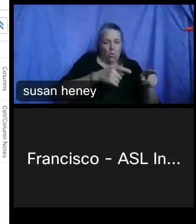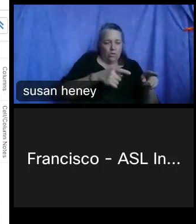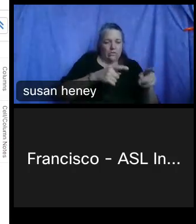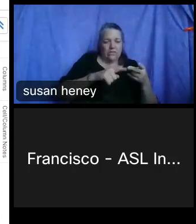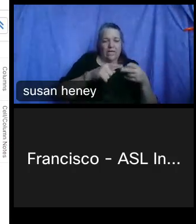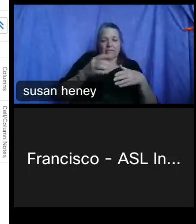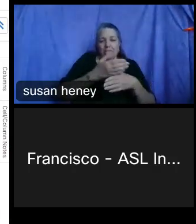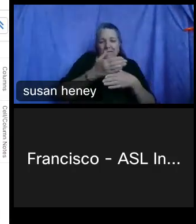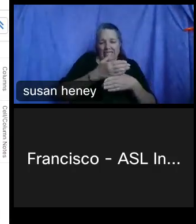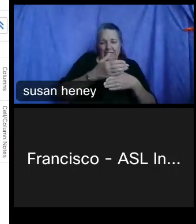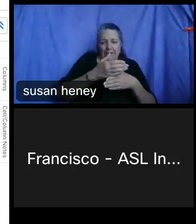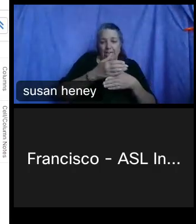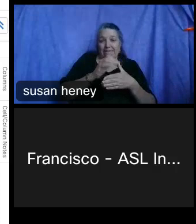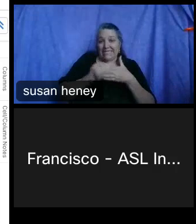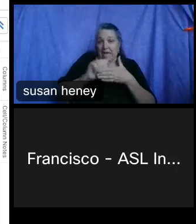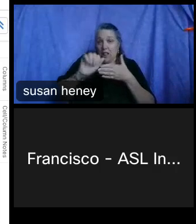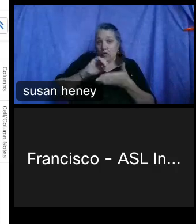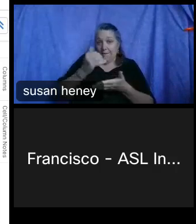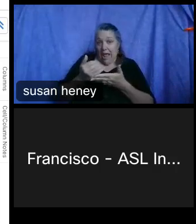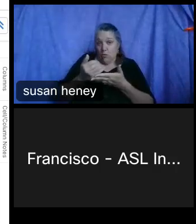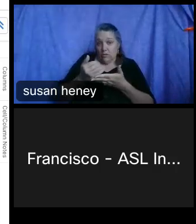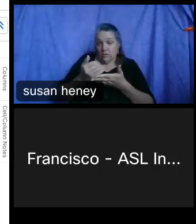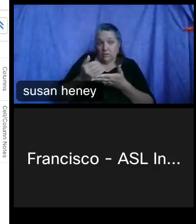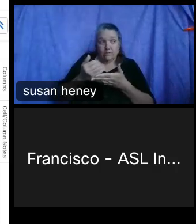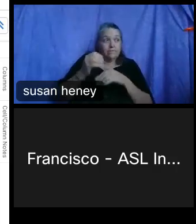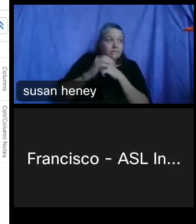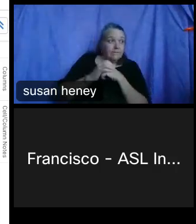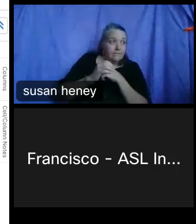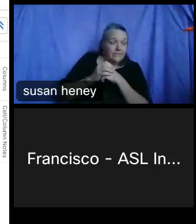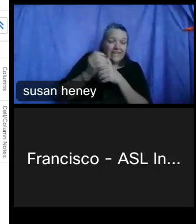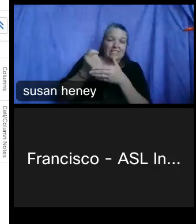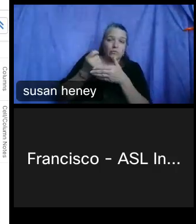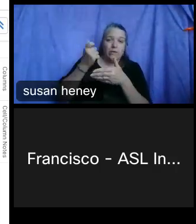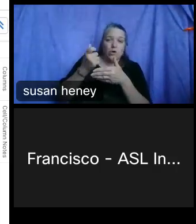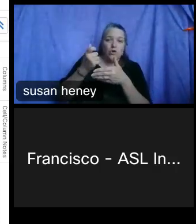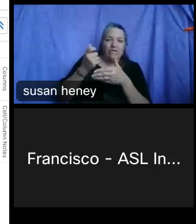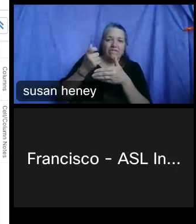dollar amount (and let's actually take off the margin of error), with Social Security income,